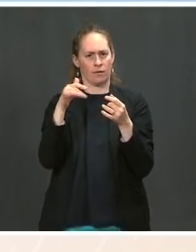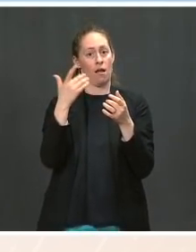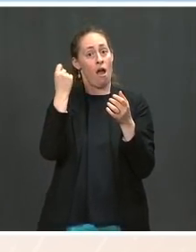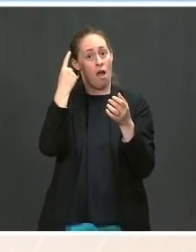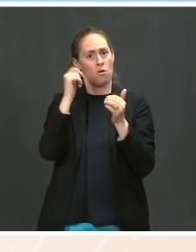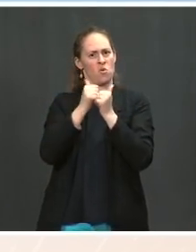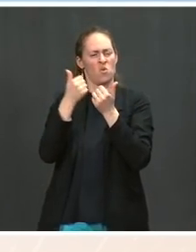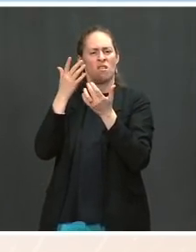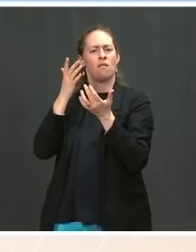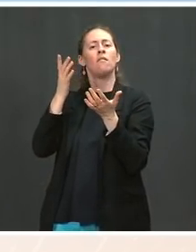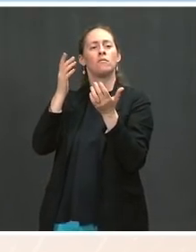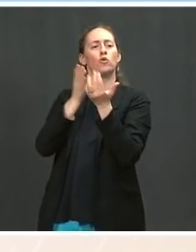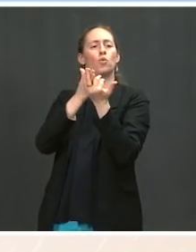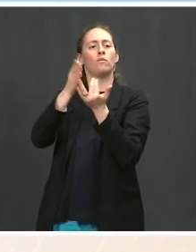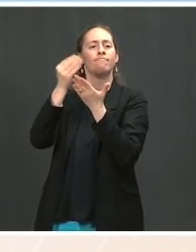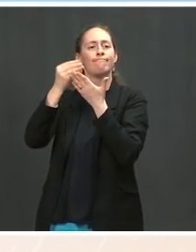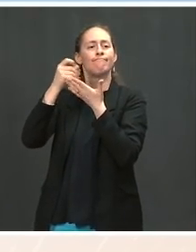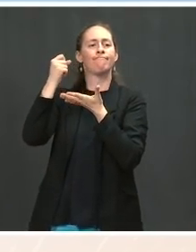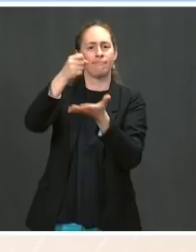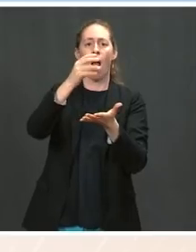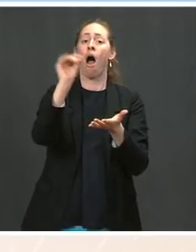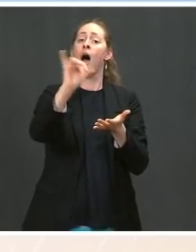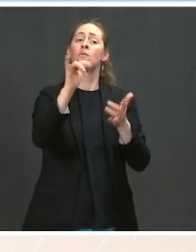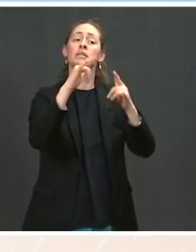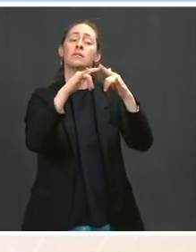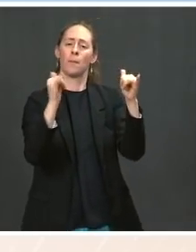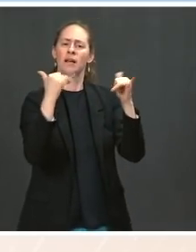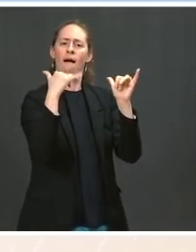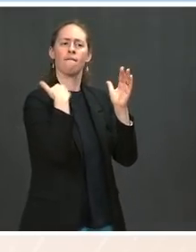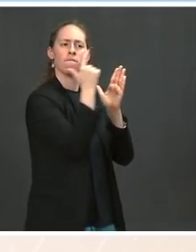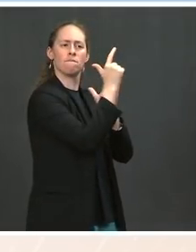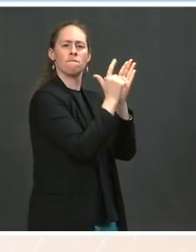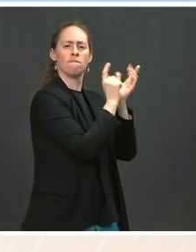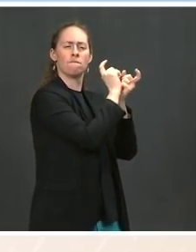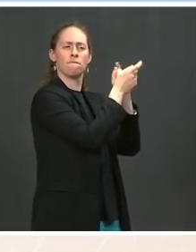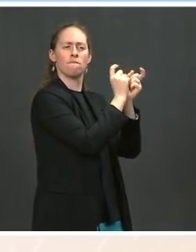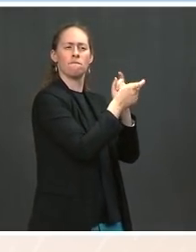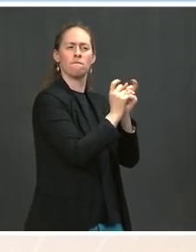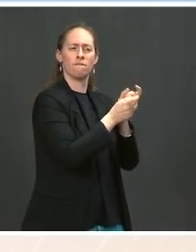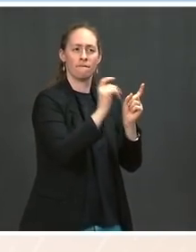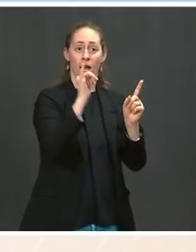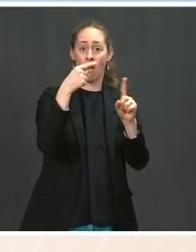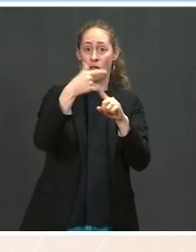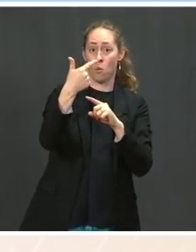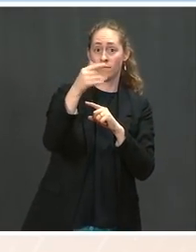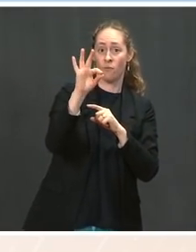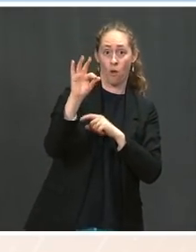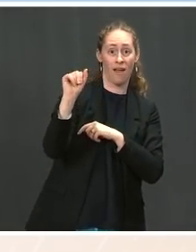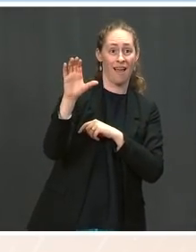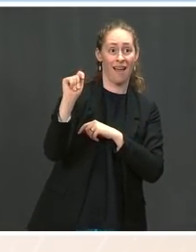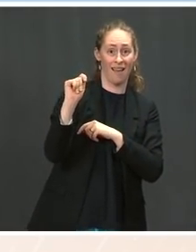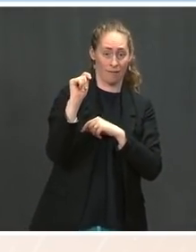feels need to be put in place. And the George Floyd Act certainly has a number of those reforms and steps